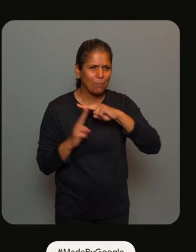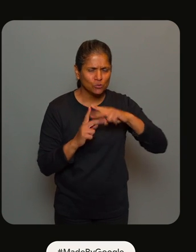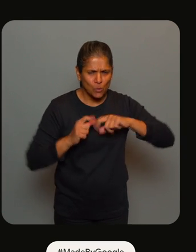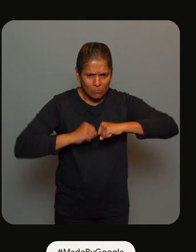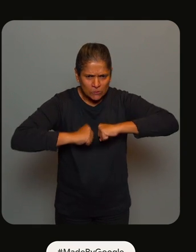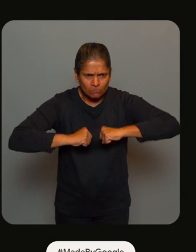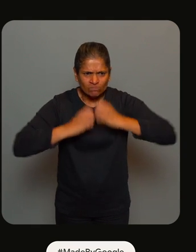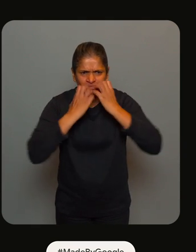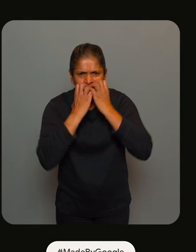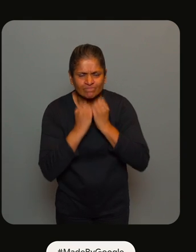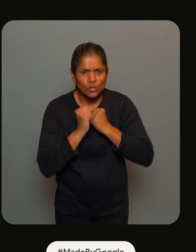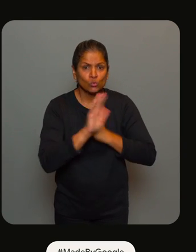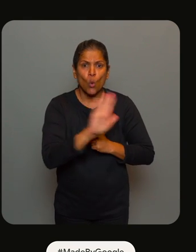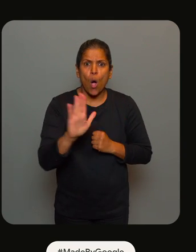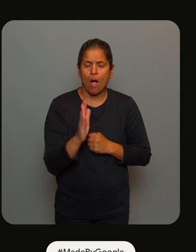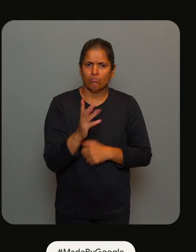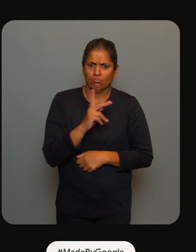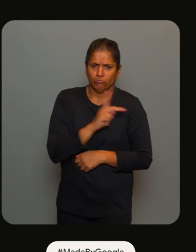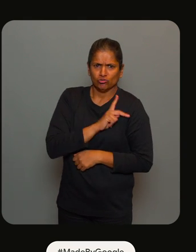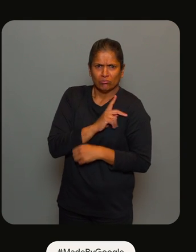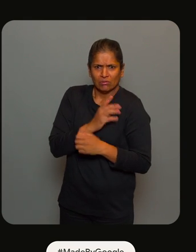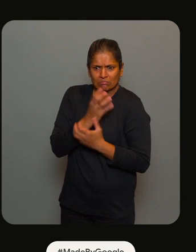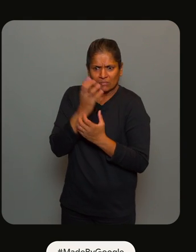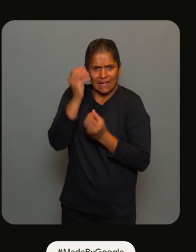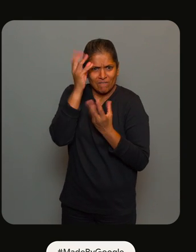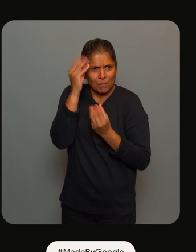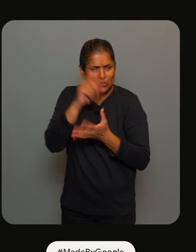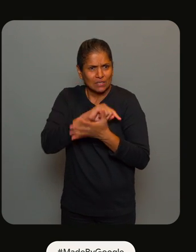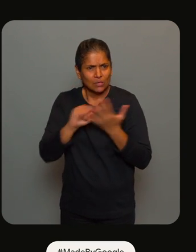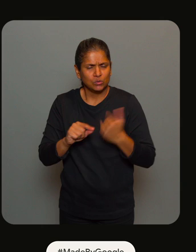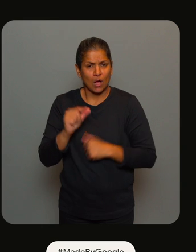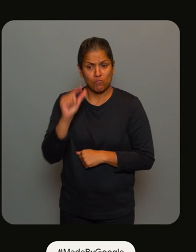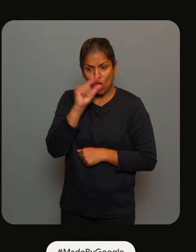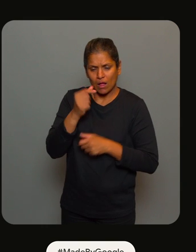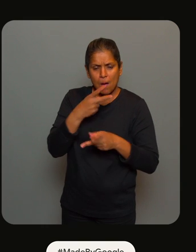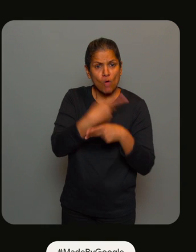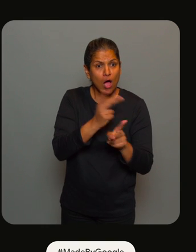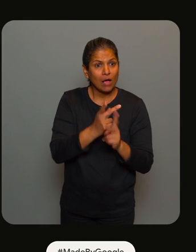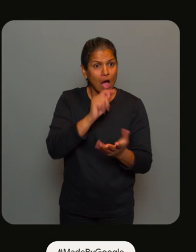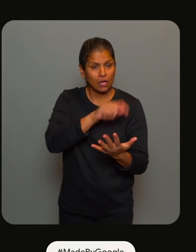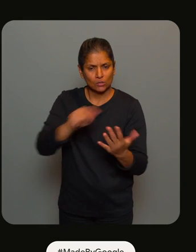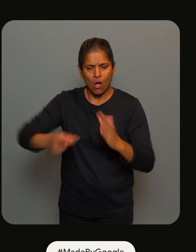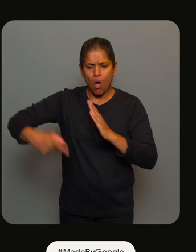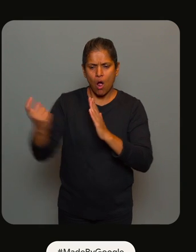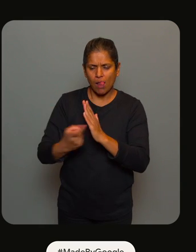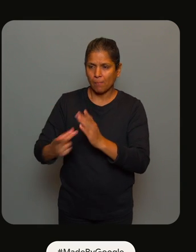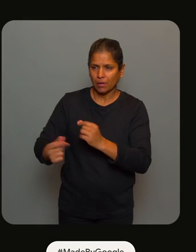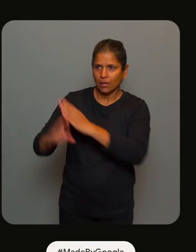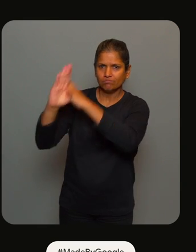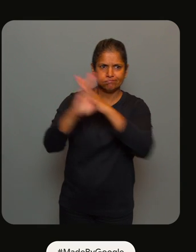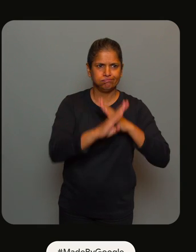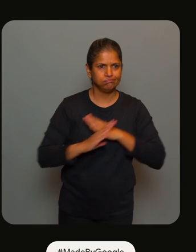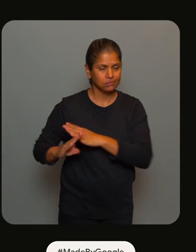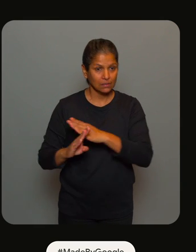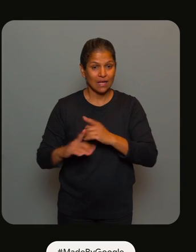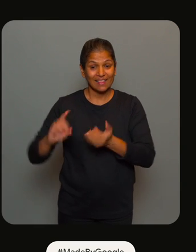ensuring all Google products are secure by default, private by design, and put you in control.